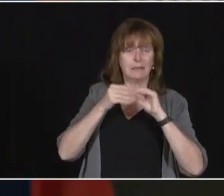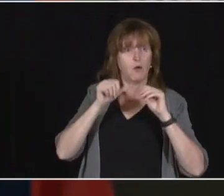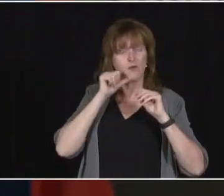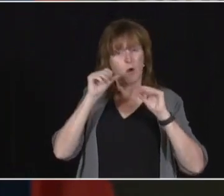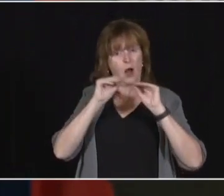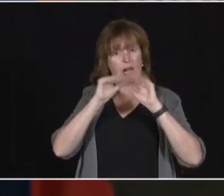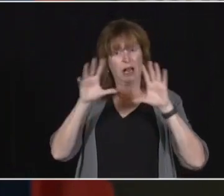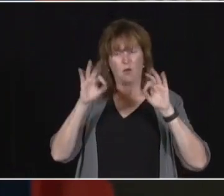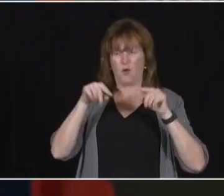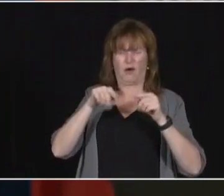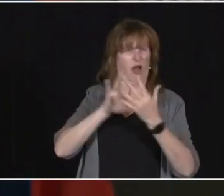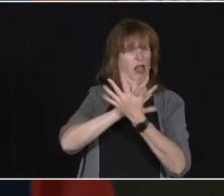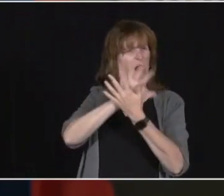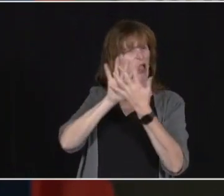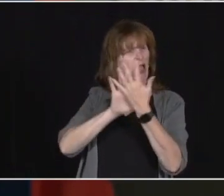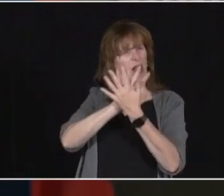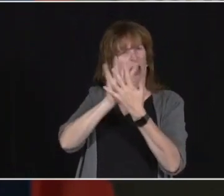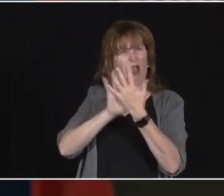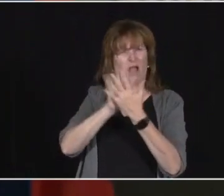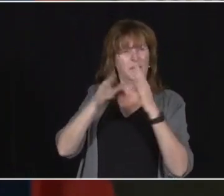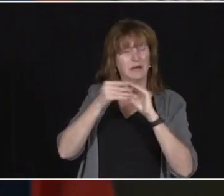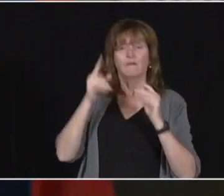messaging not clear?